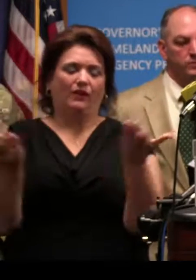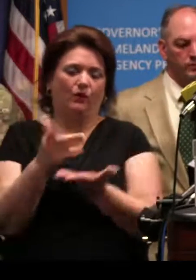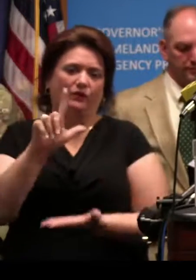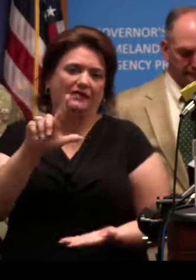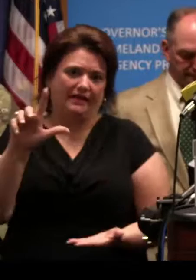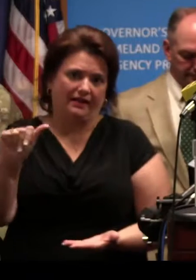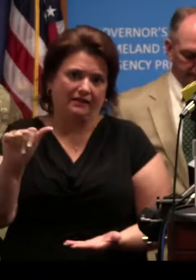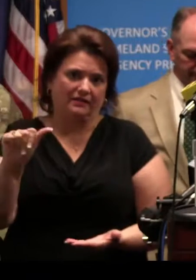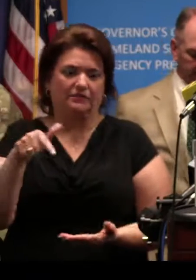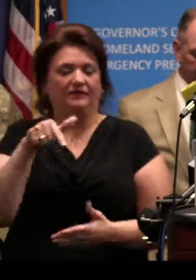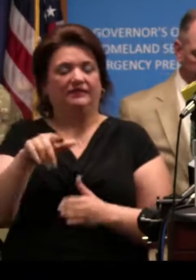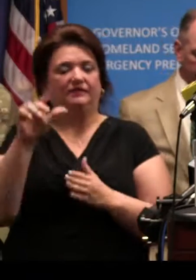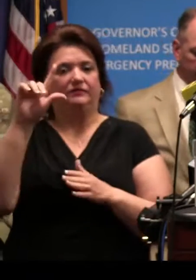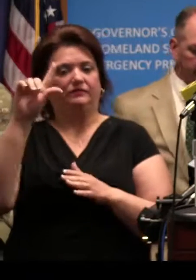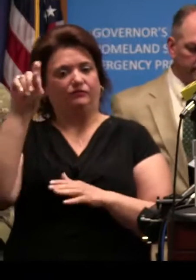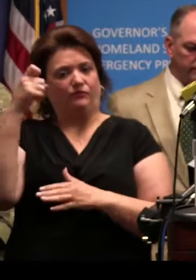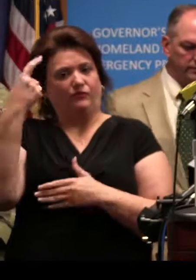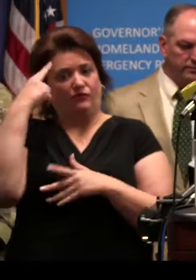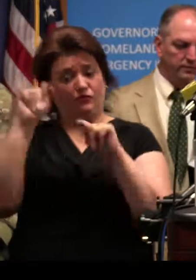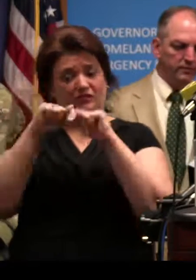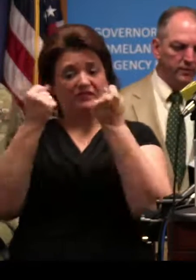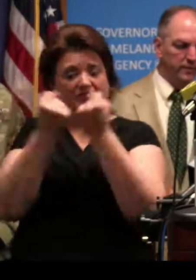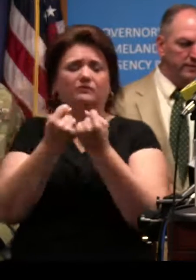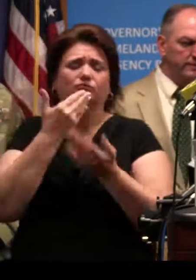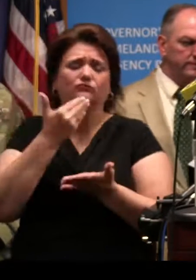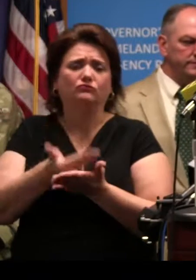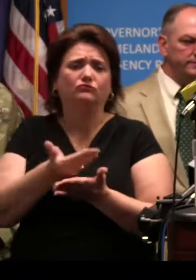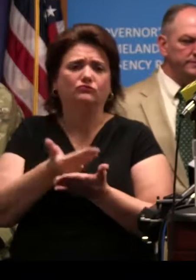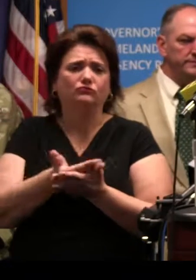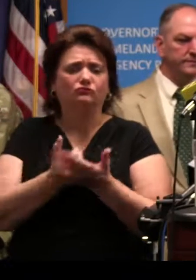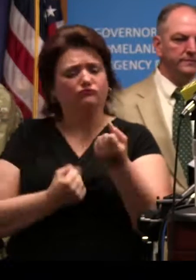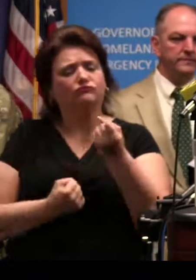team the governor has were here the sport and our job half presents